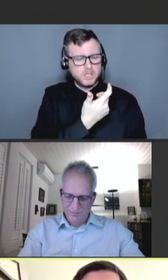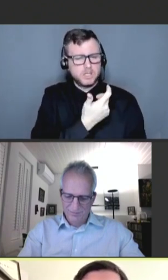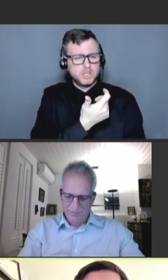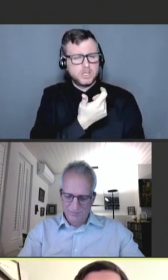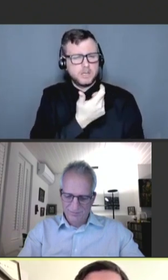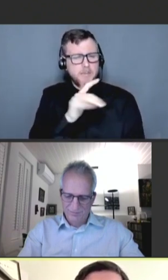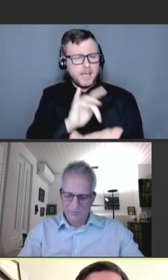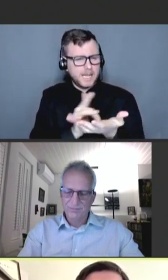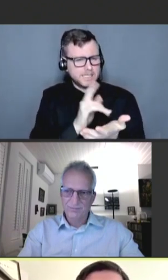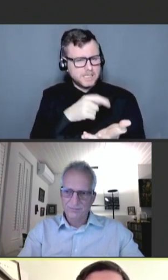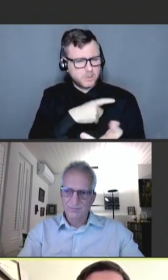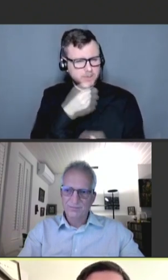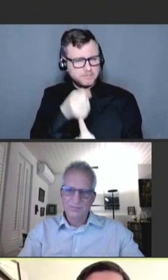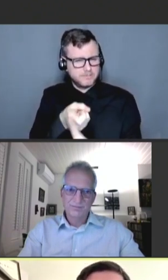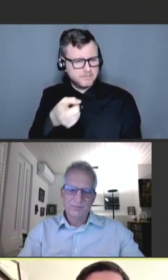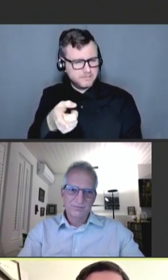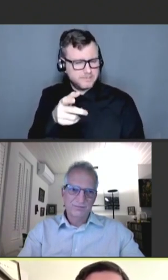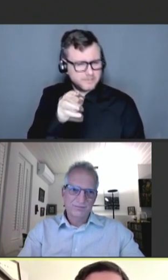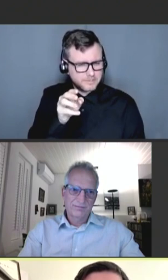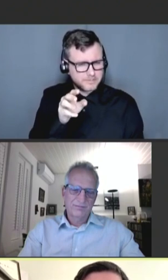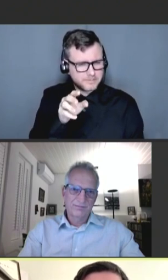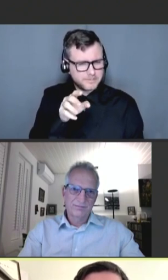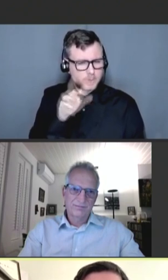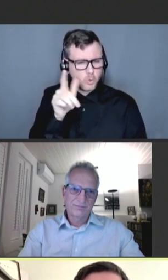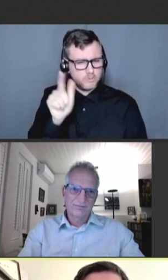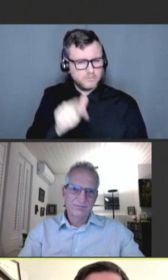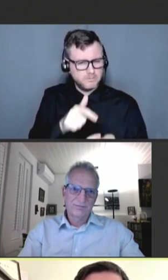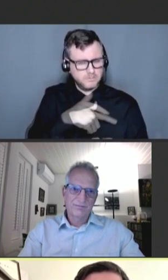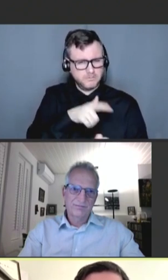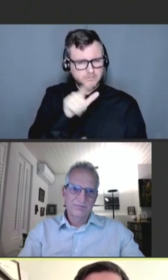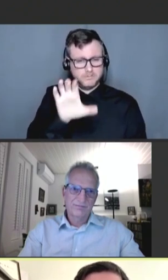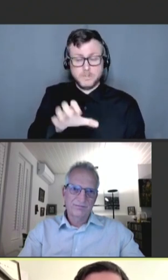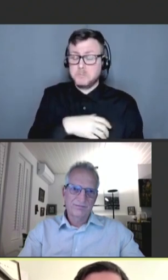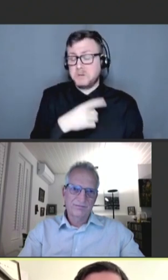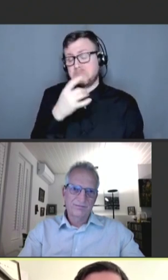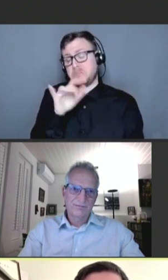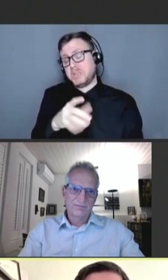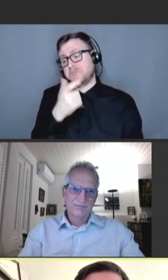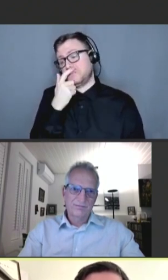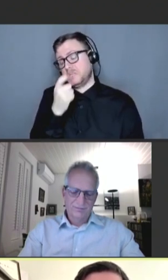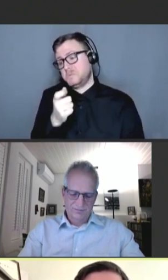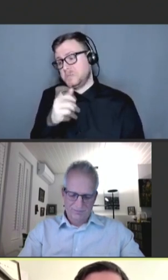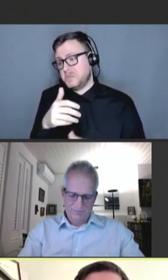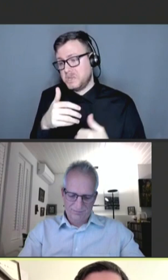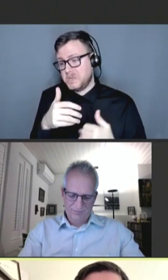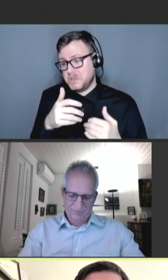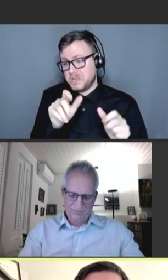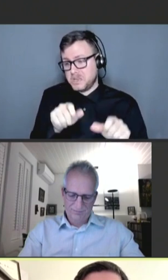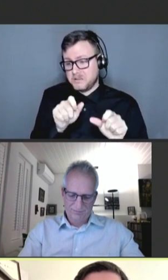but I think that's really a very, very interesting way of thinking about potentially therapeutics or